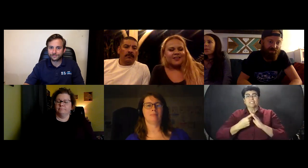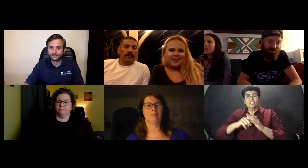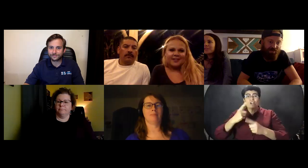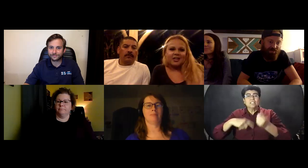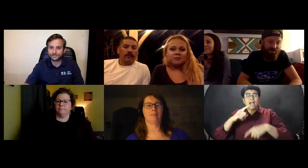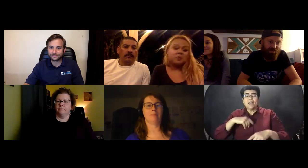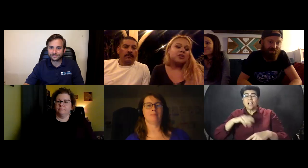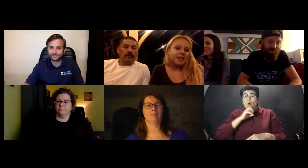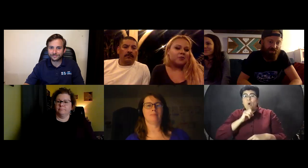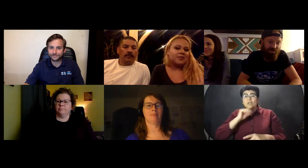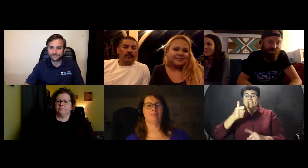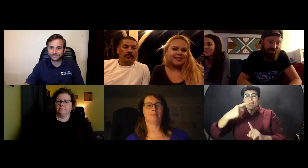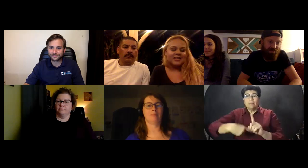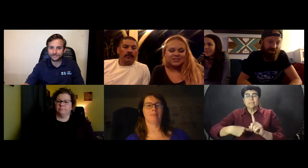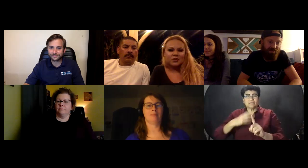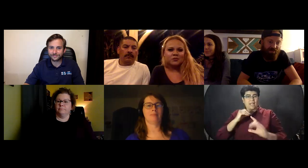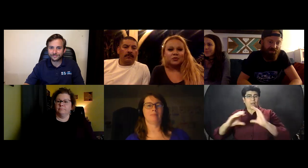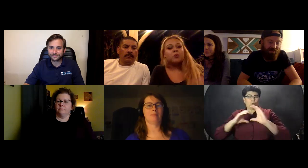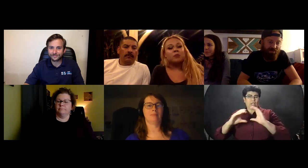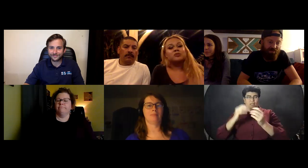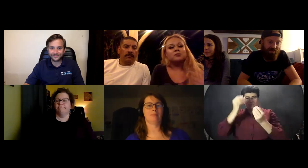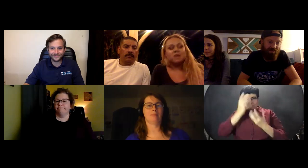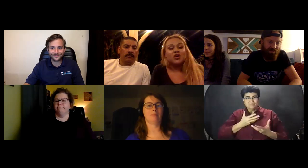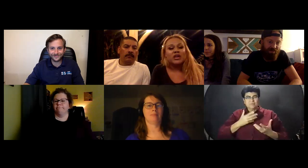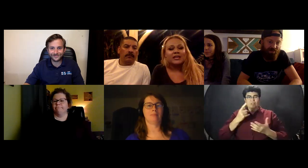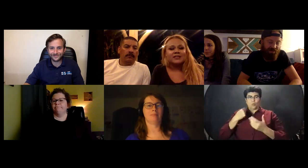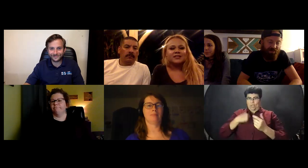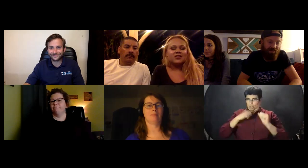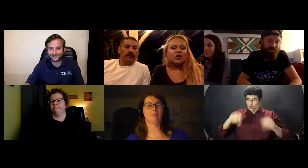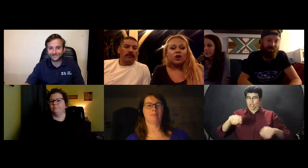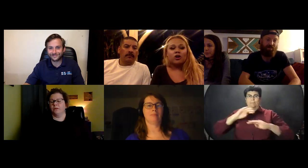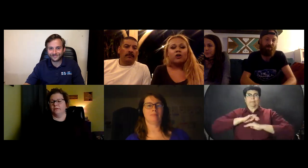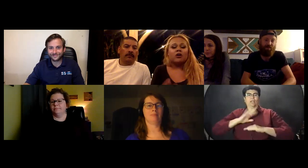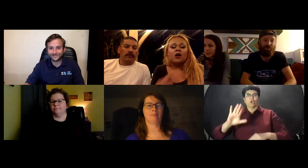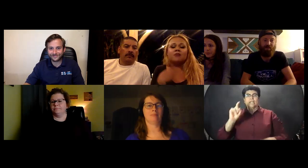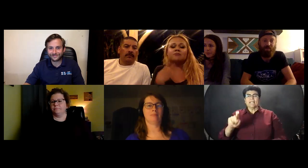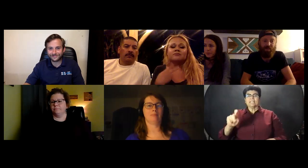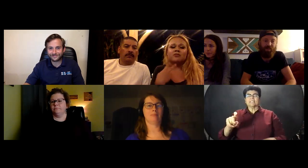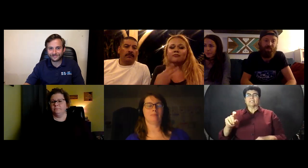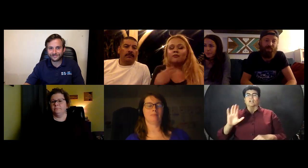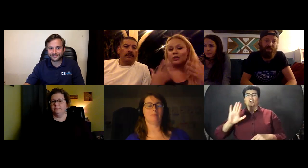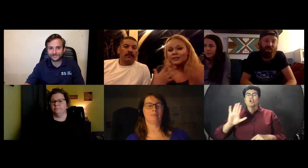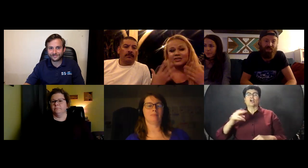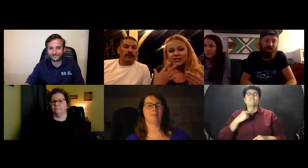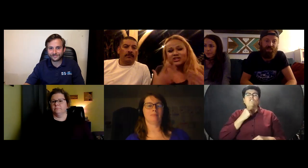and communicating with us and letting us know so we were able to meet her needs